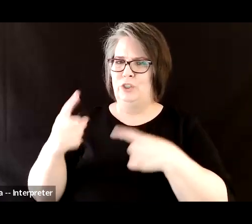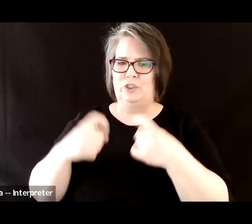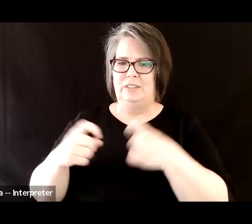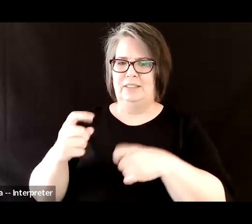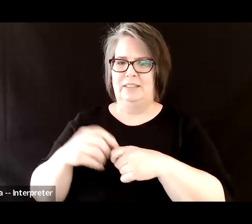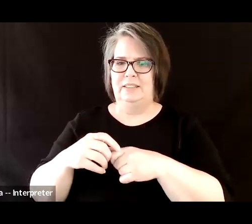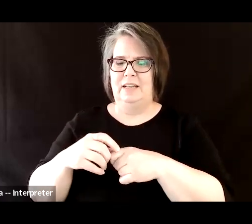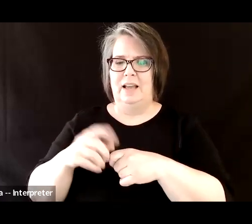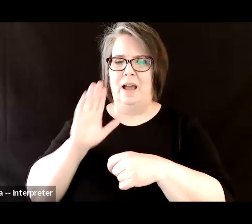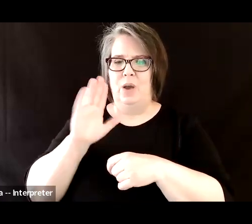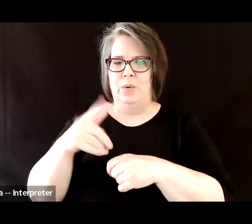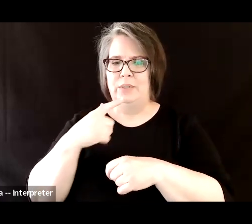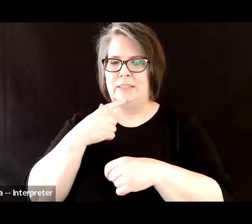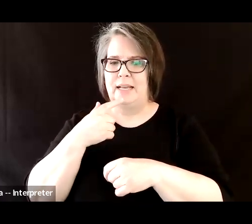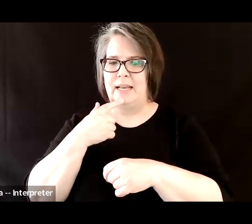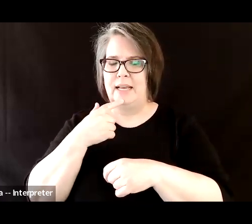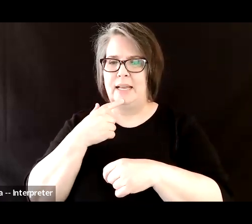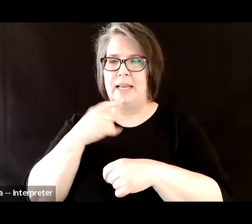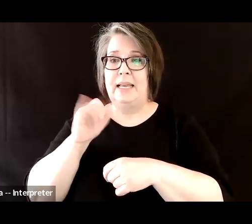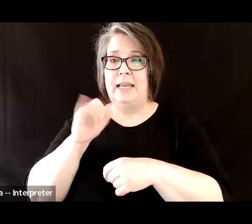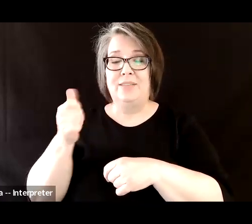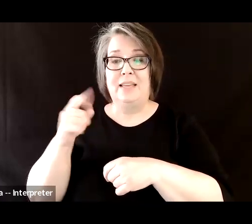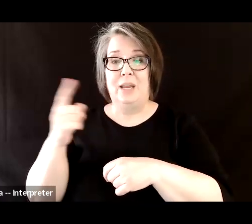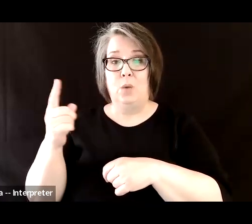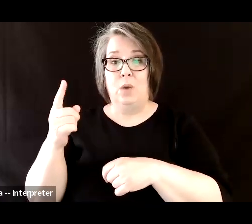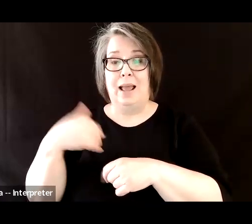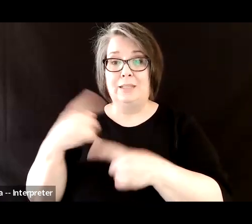I will say, if anyone has questions after the fact, feel